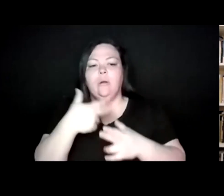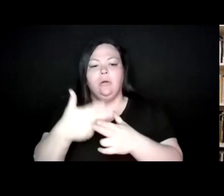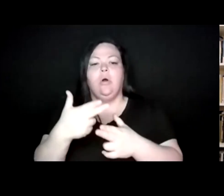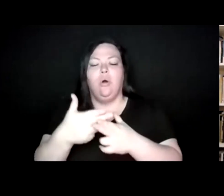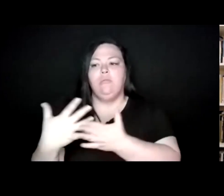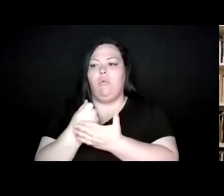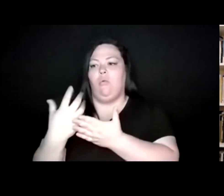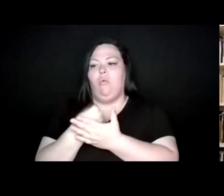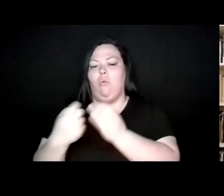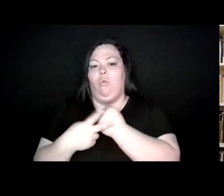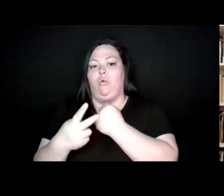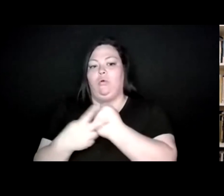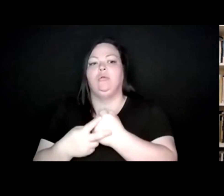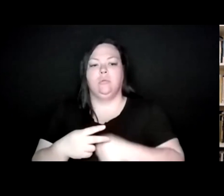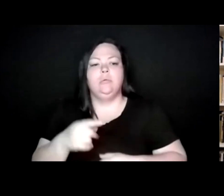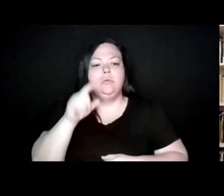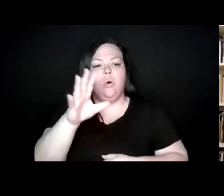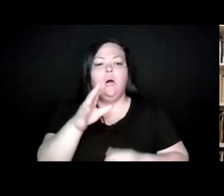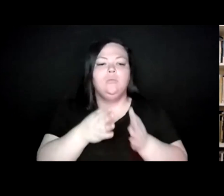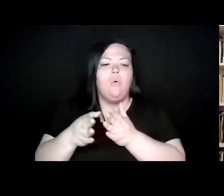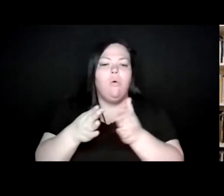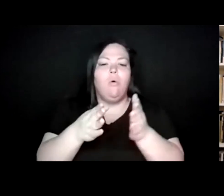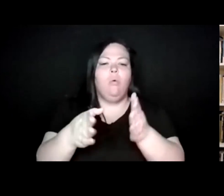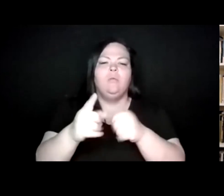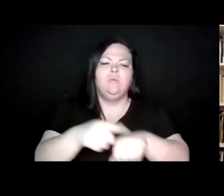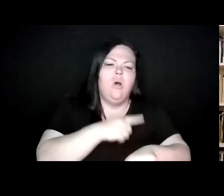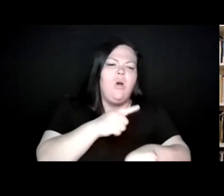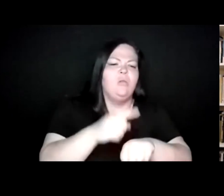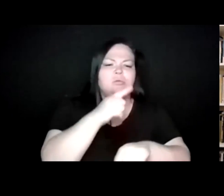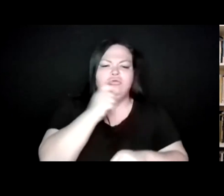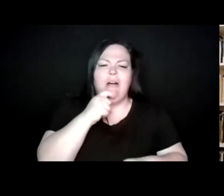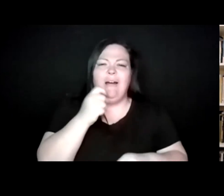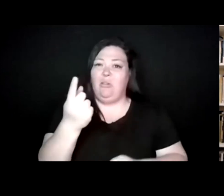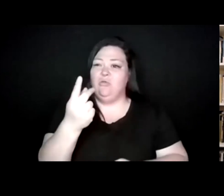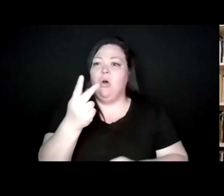The road home was long, more dryness. / Even the dog was wrapped in silence. //